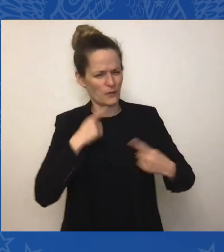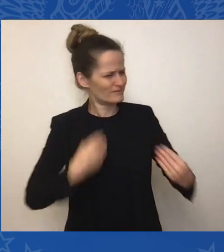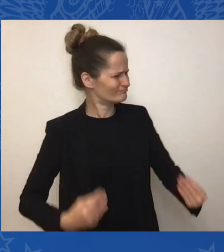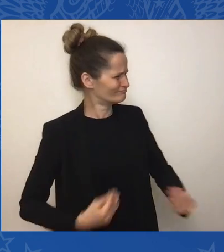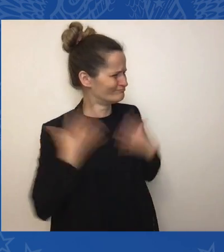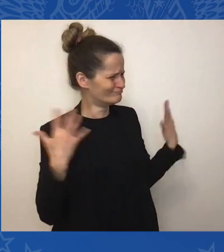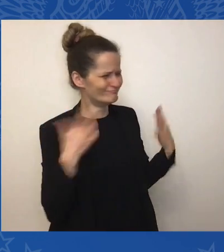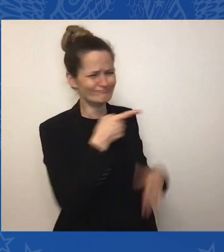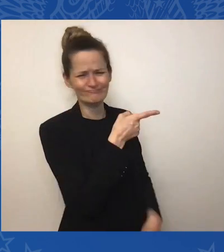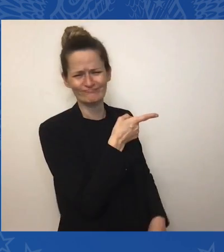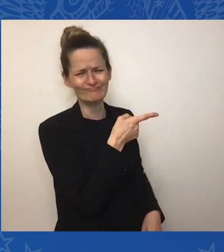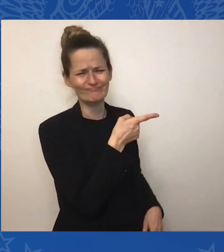And the Class of 2022: Congratulations!